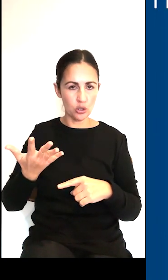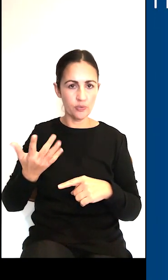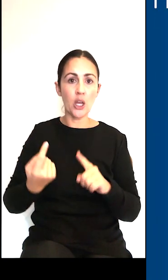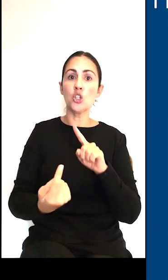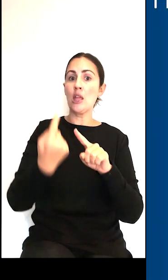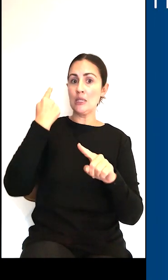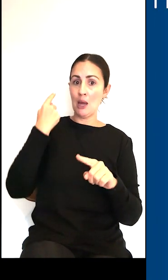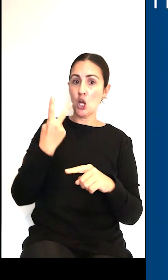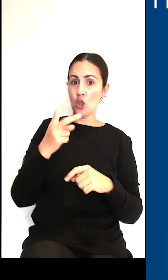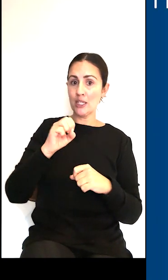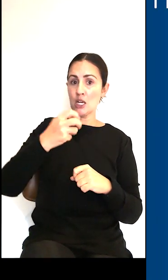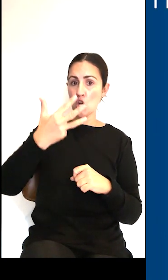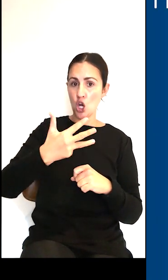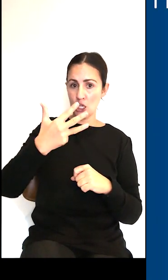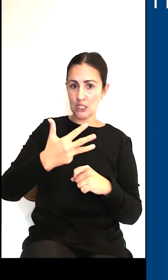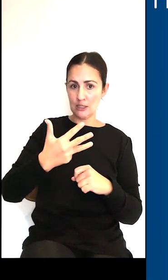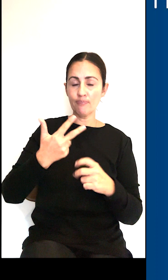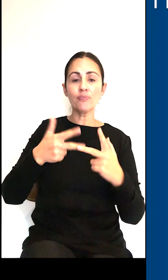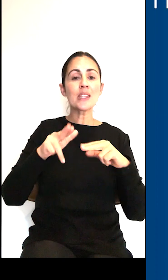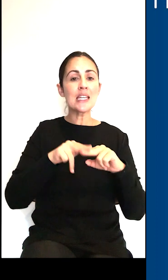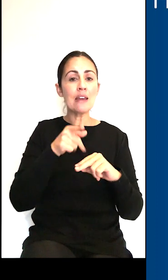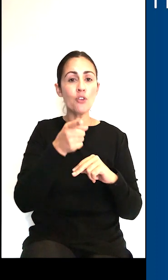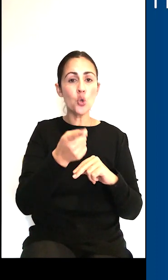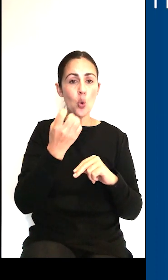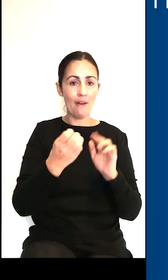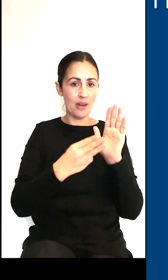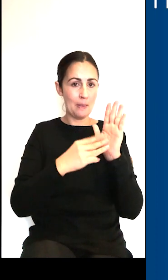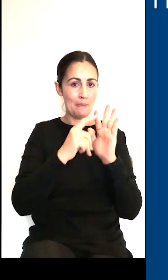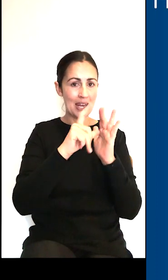who had a Medicare card in Australia was created a My Health Record for them